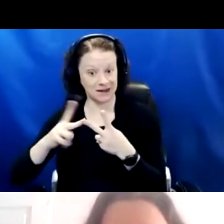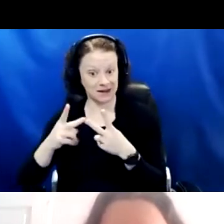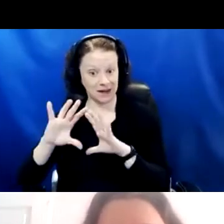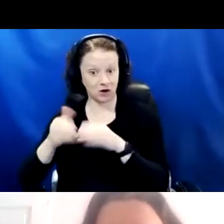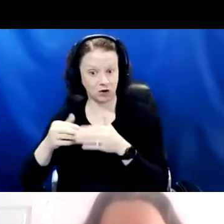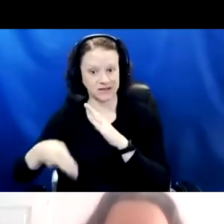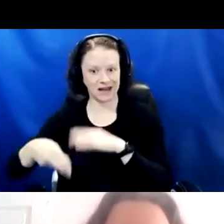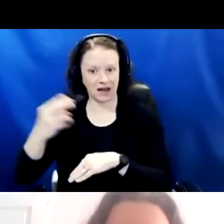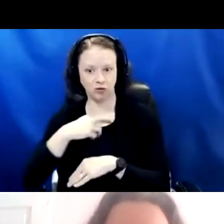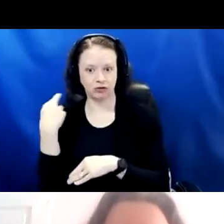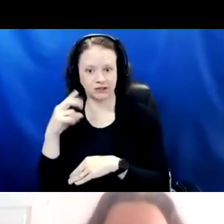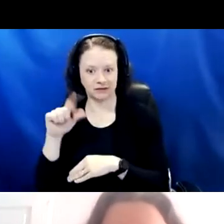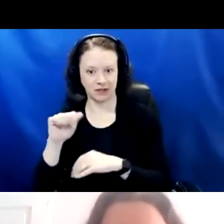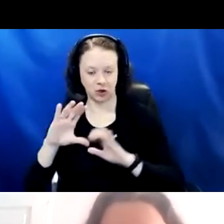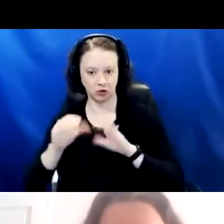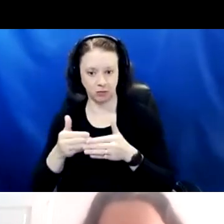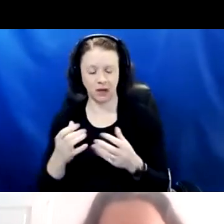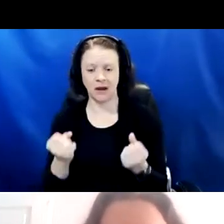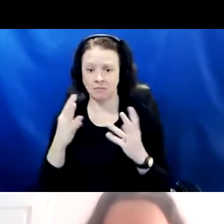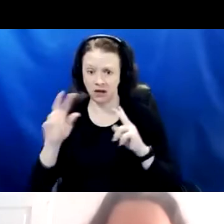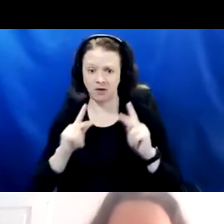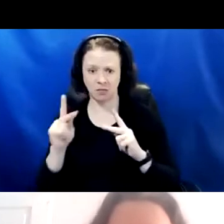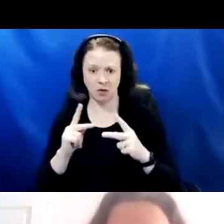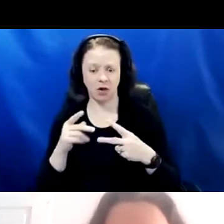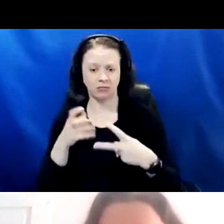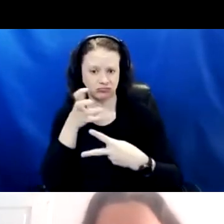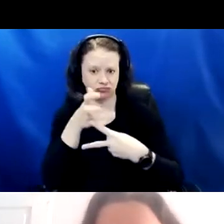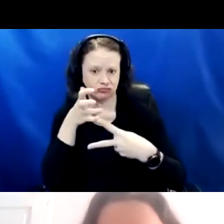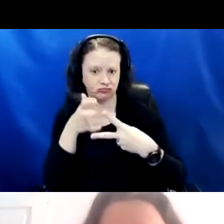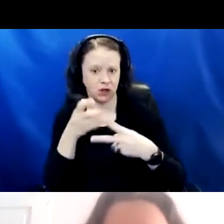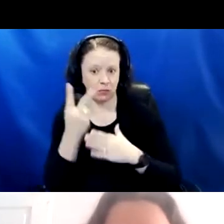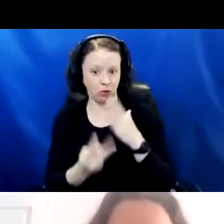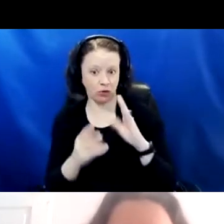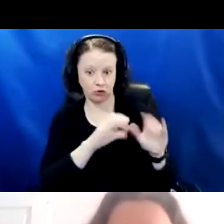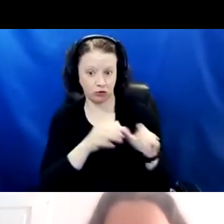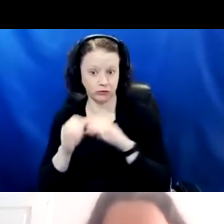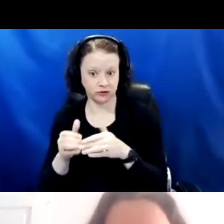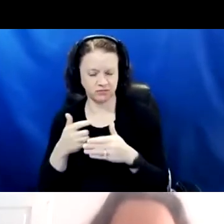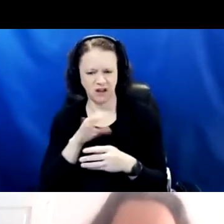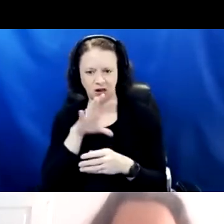There are a lot of people who are in both groups, which is why I included a picture of a Venn diagram